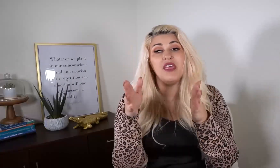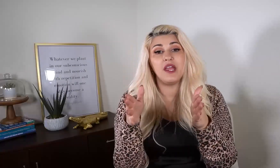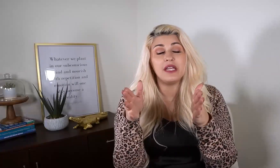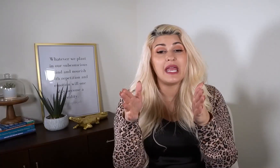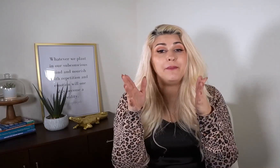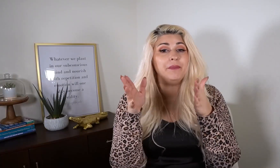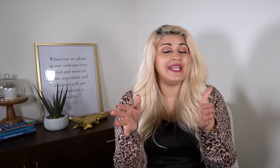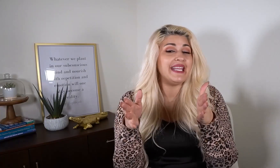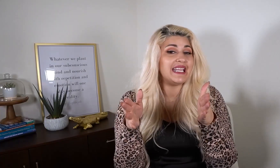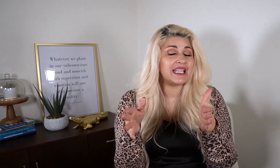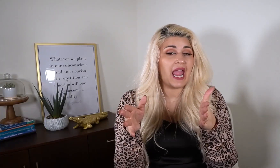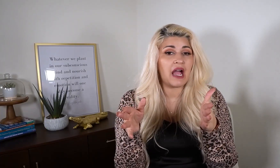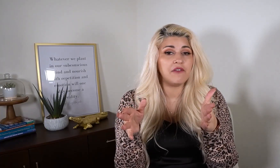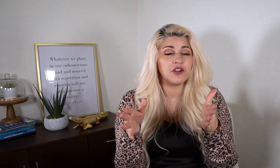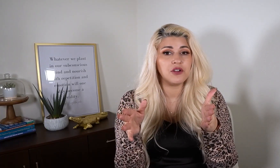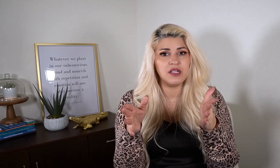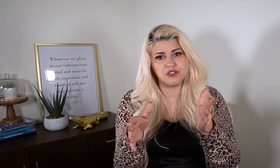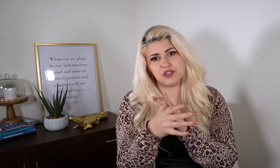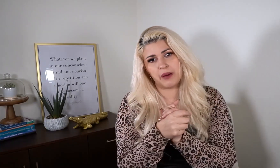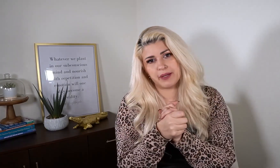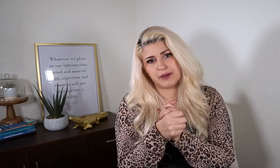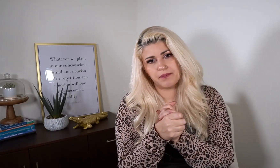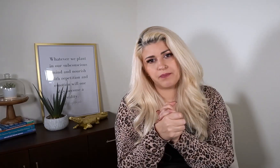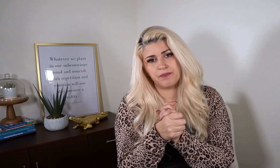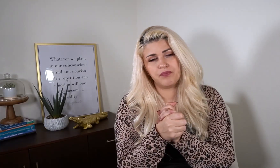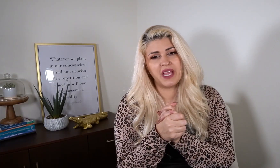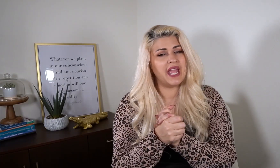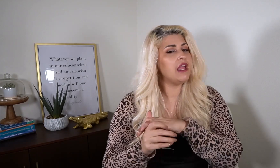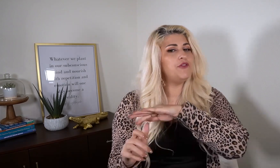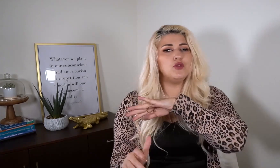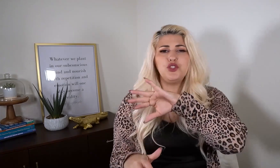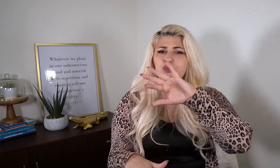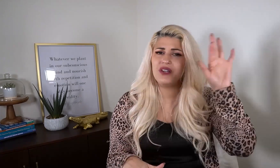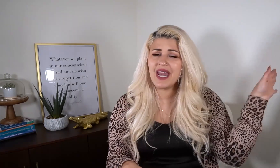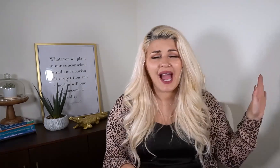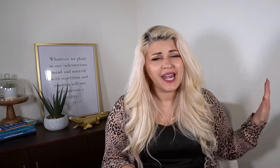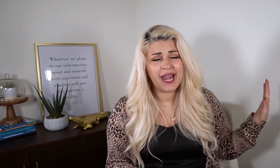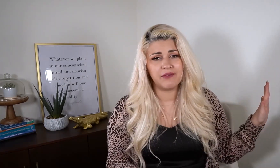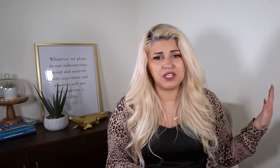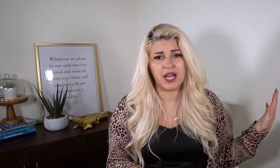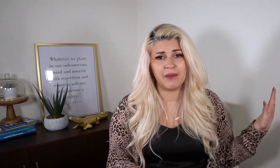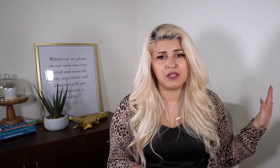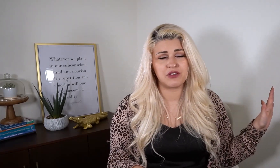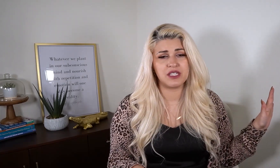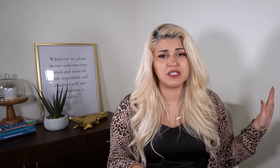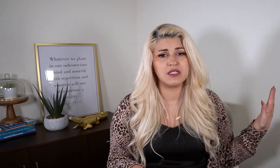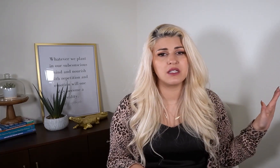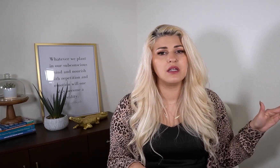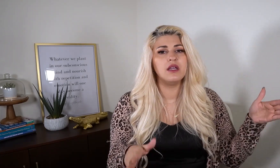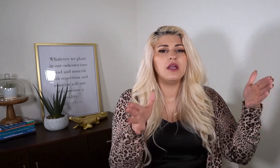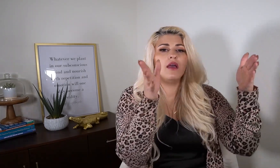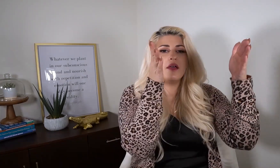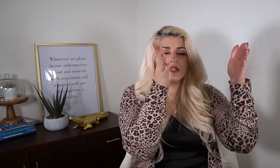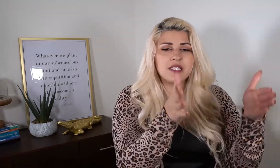then immediately after is your topic. If you do not have time in your sentence,